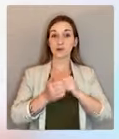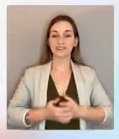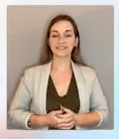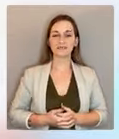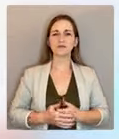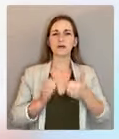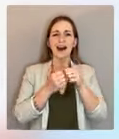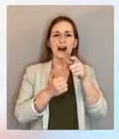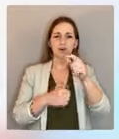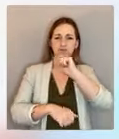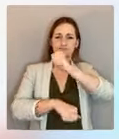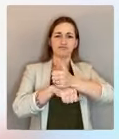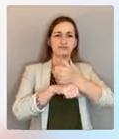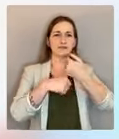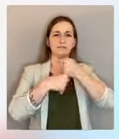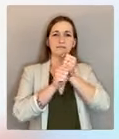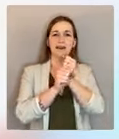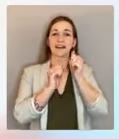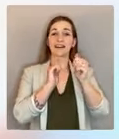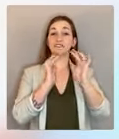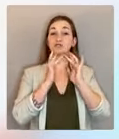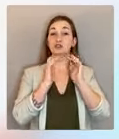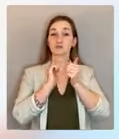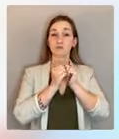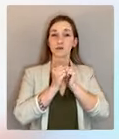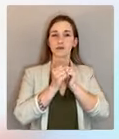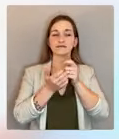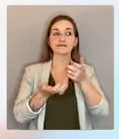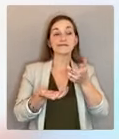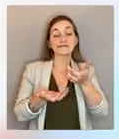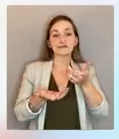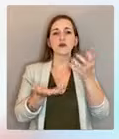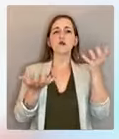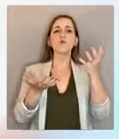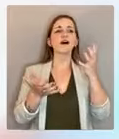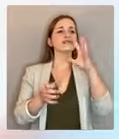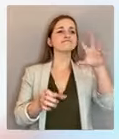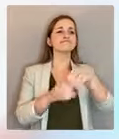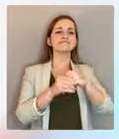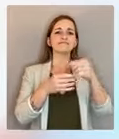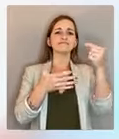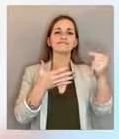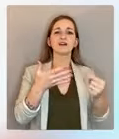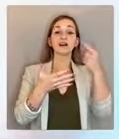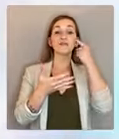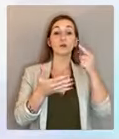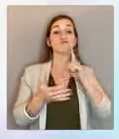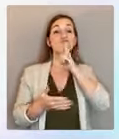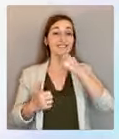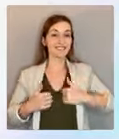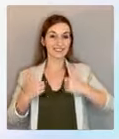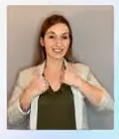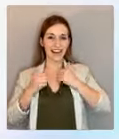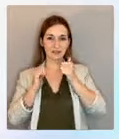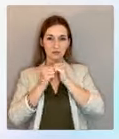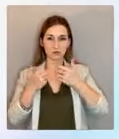So how do you create a virtual sport? Well, what makes a real life sport good? That's kind of the first thing to look at.